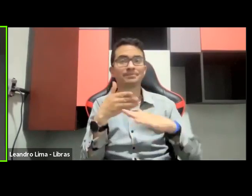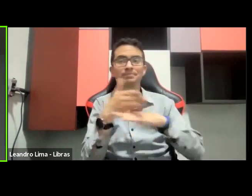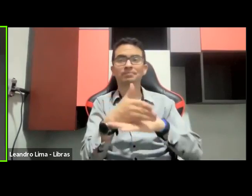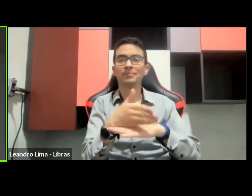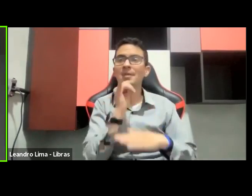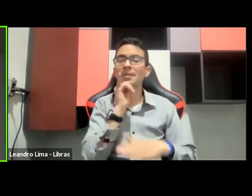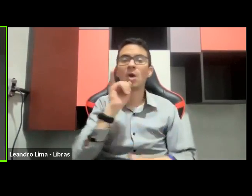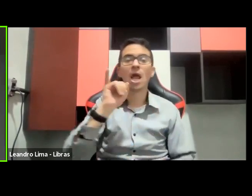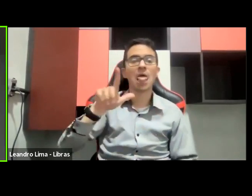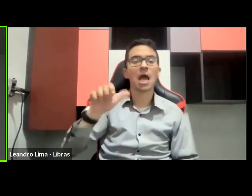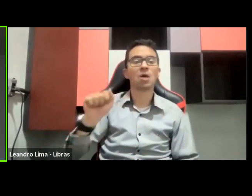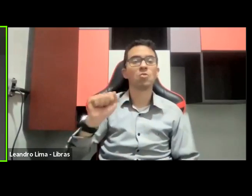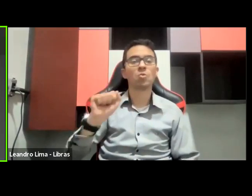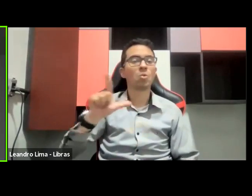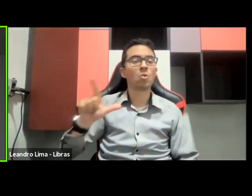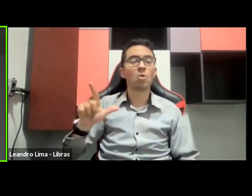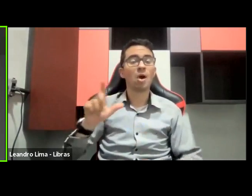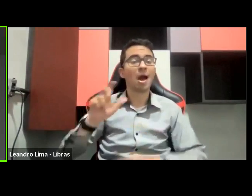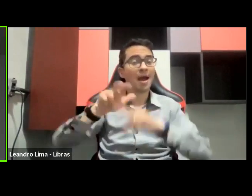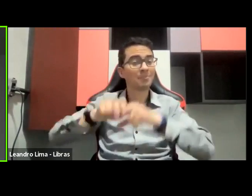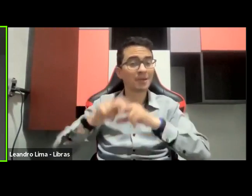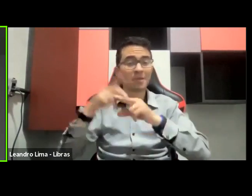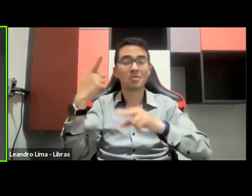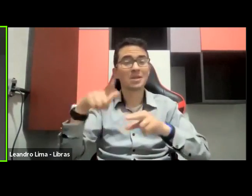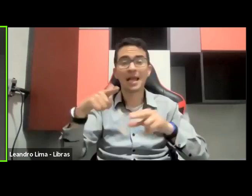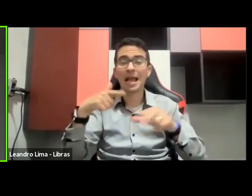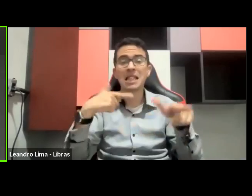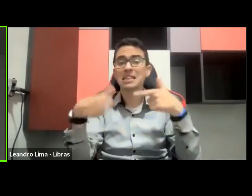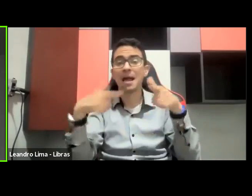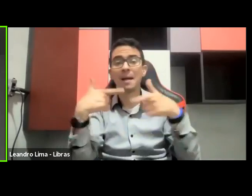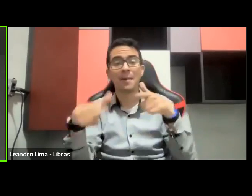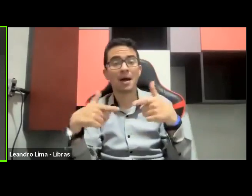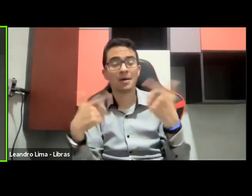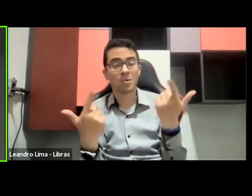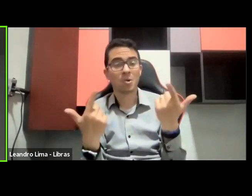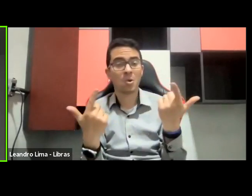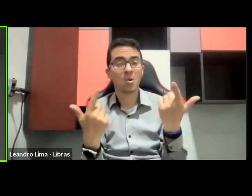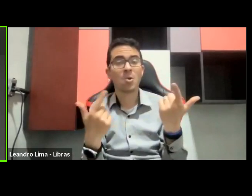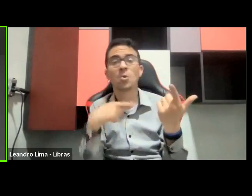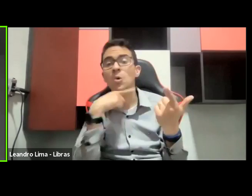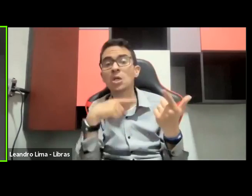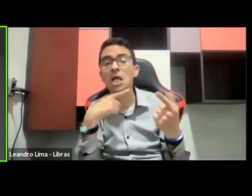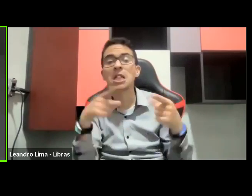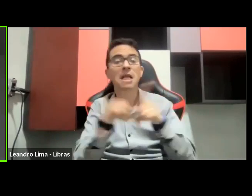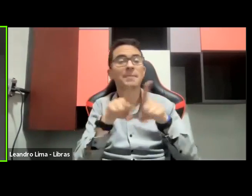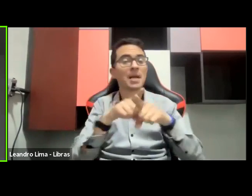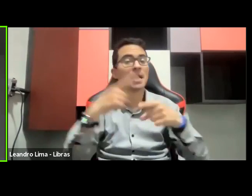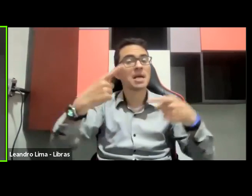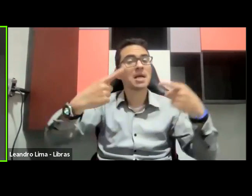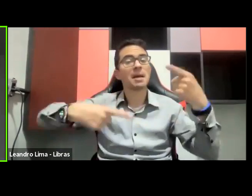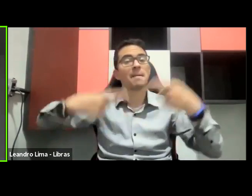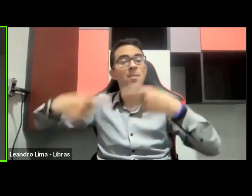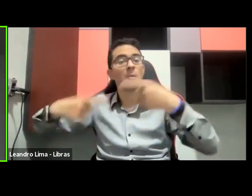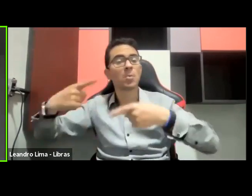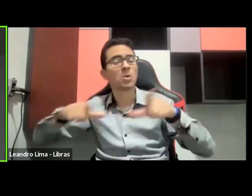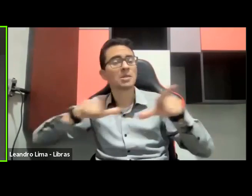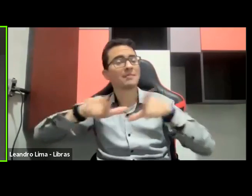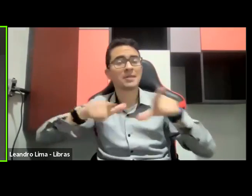steel still. The ship. real problem